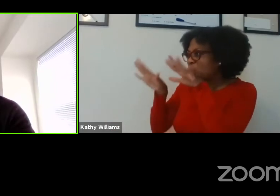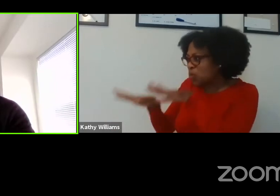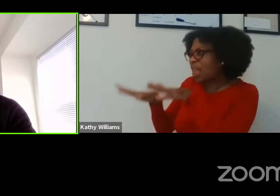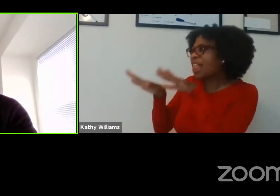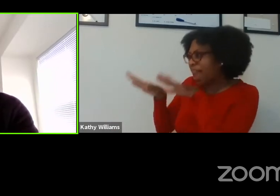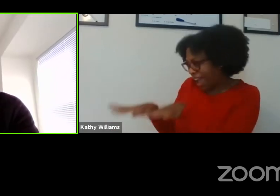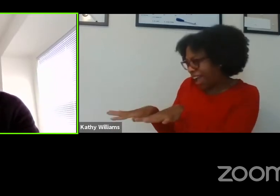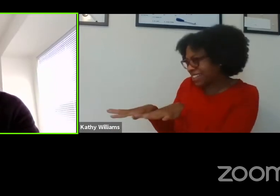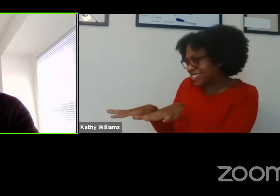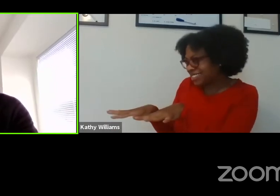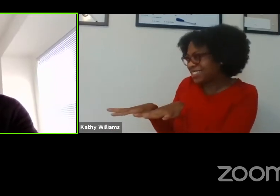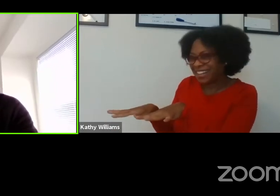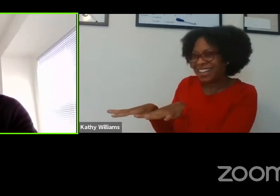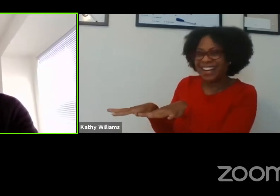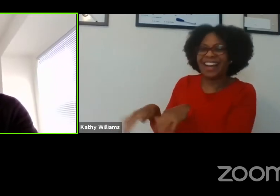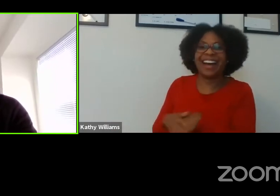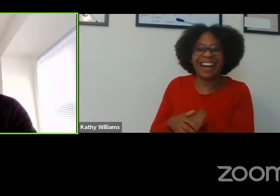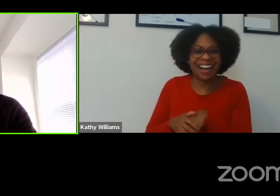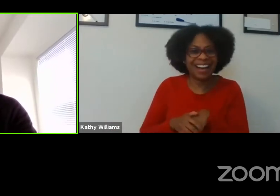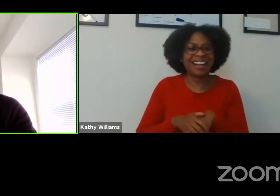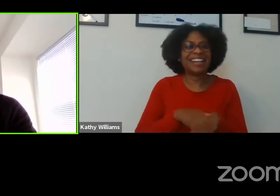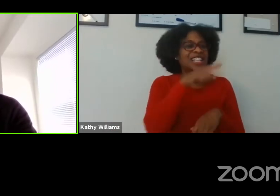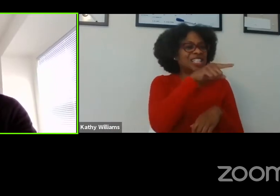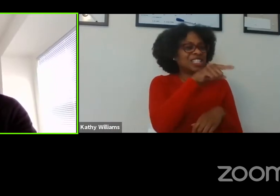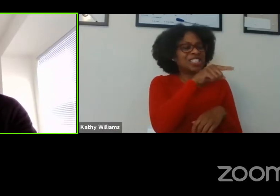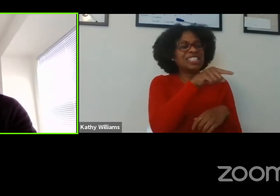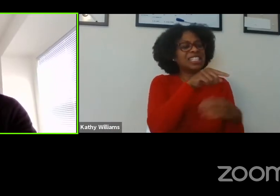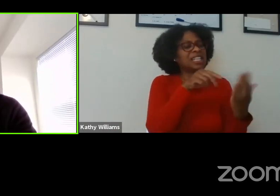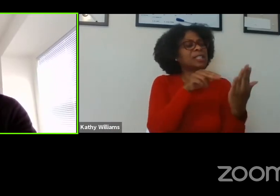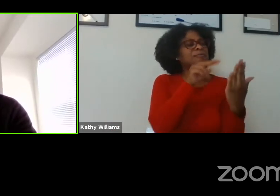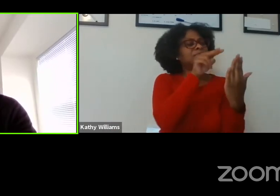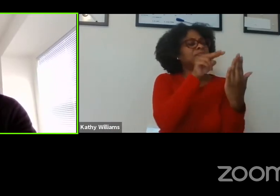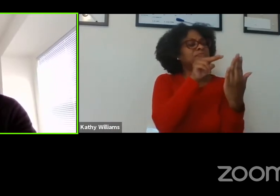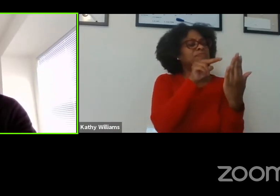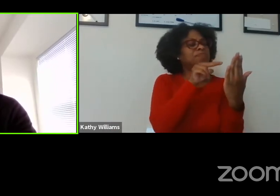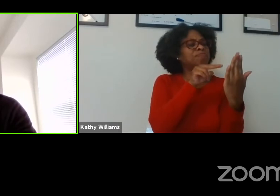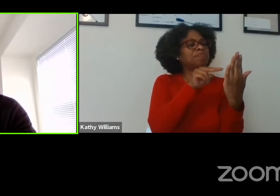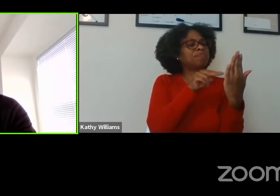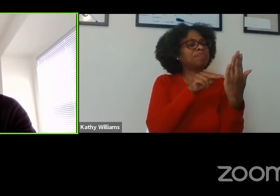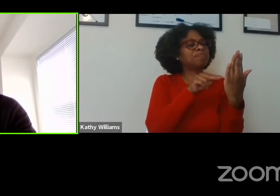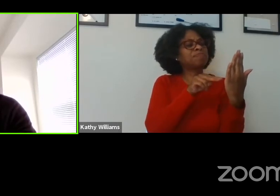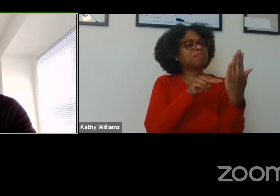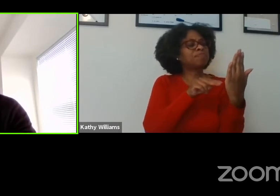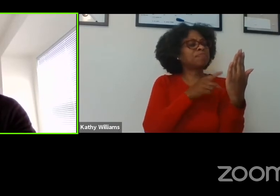So she reads through my resume, and she takes a second, and she gives me that kind of dramatic pause.